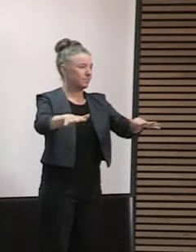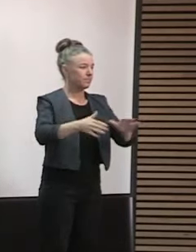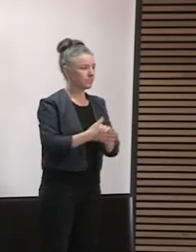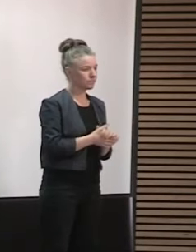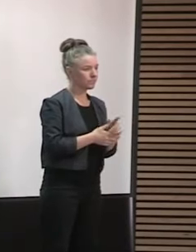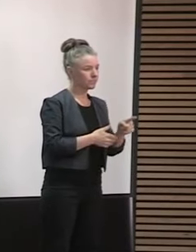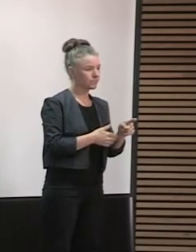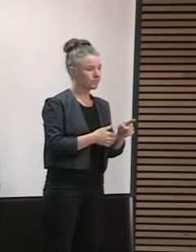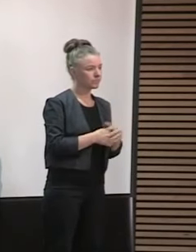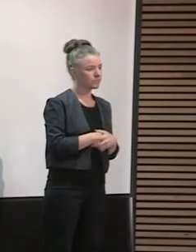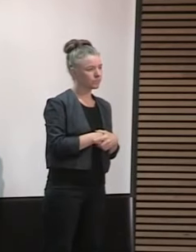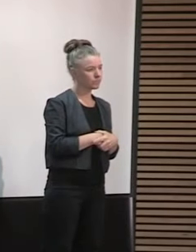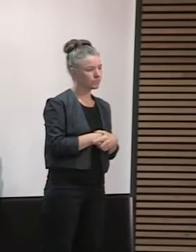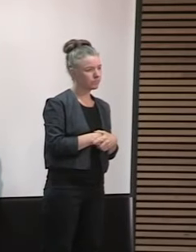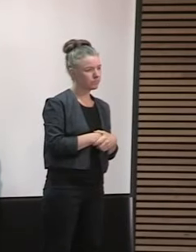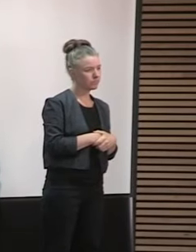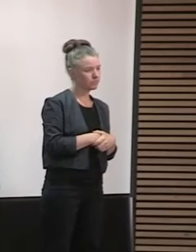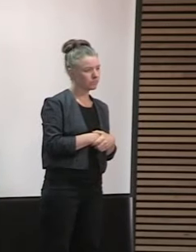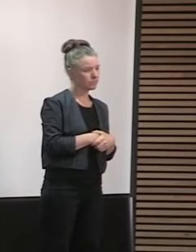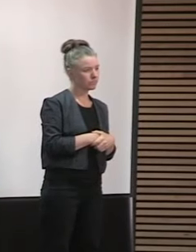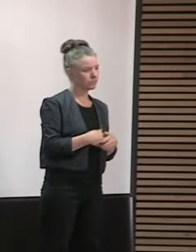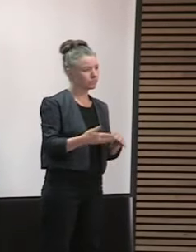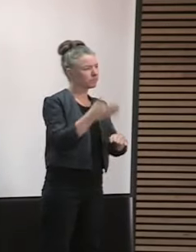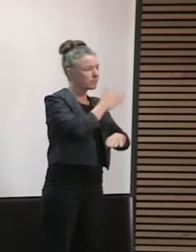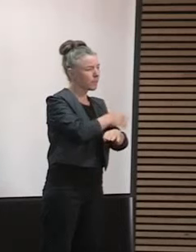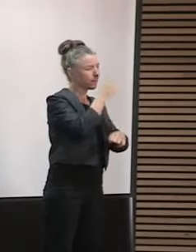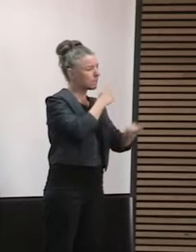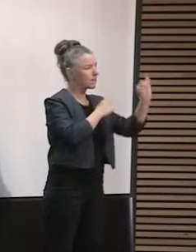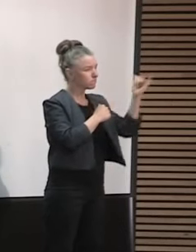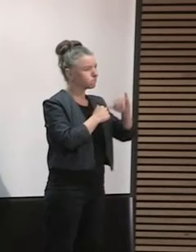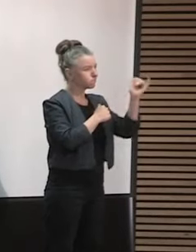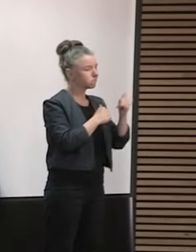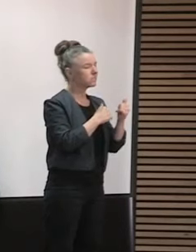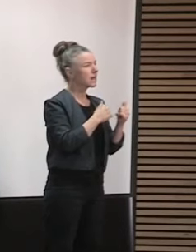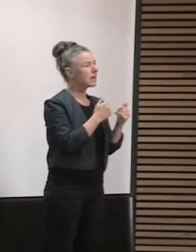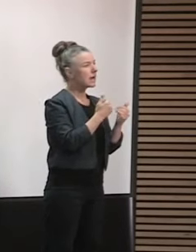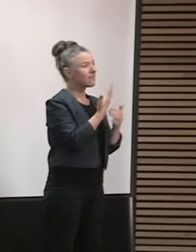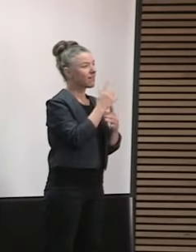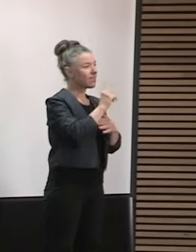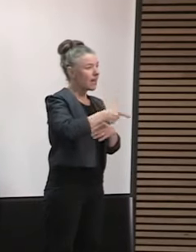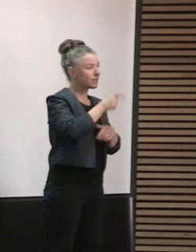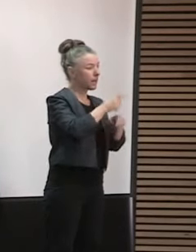That was guiding the offer of